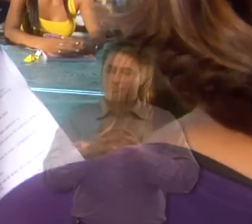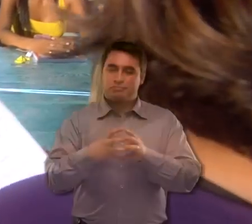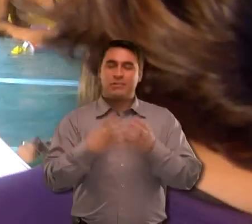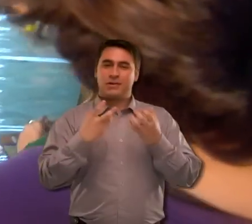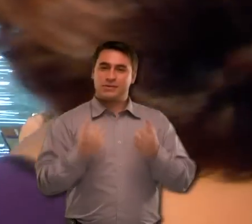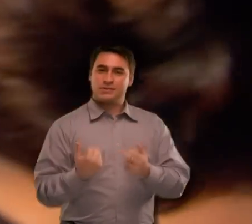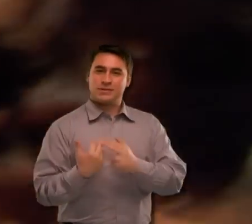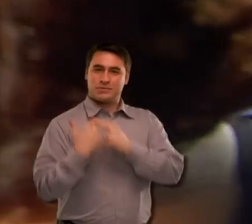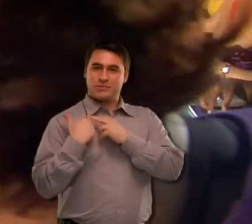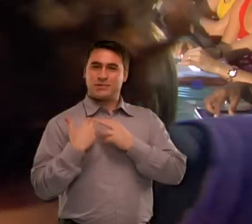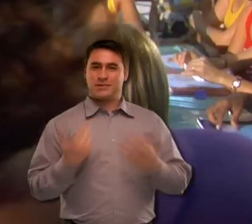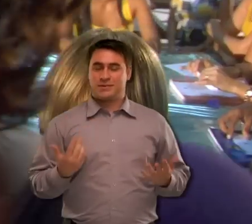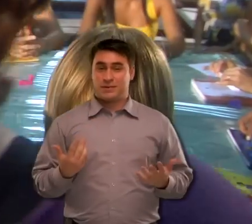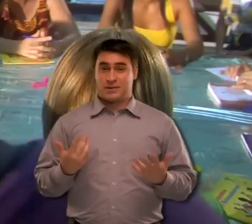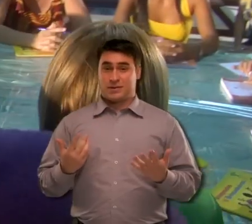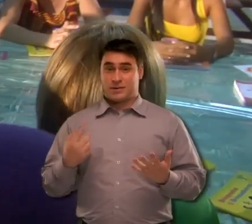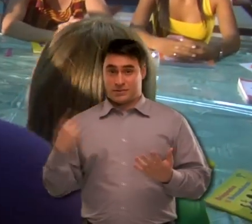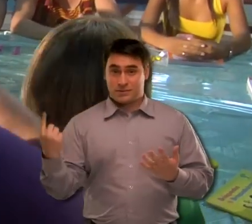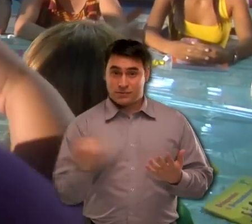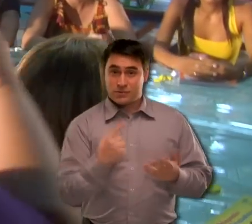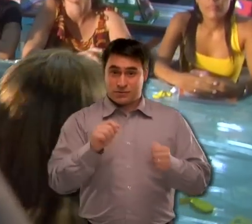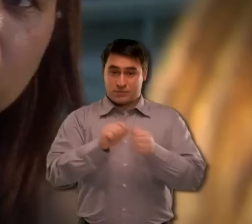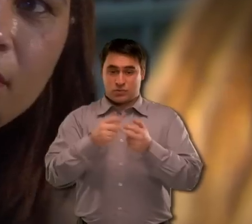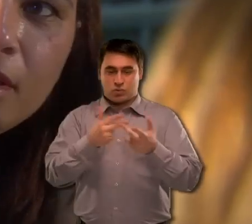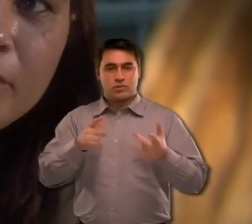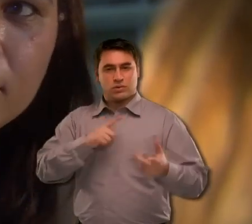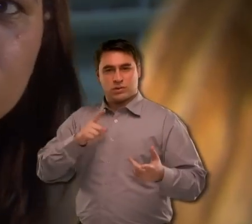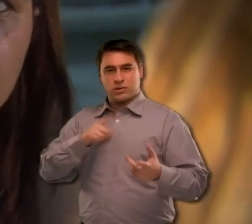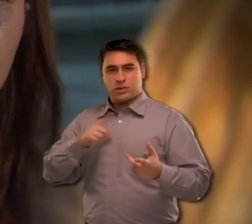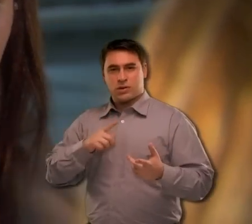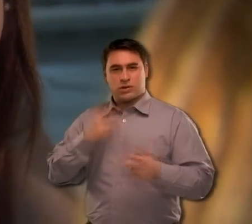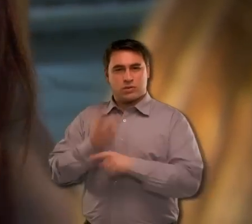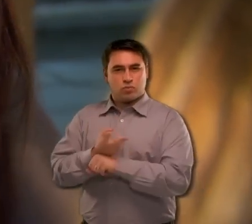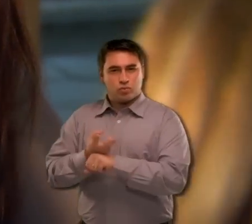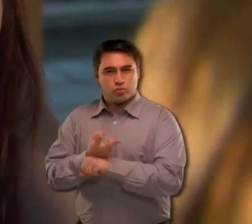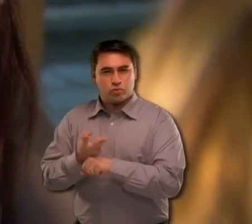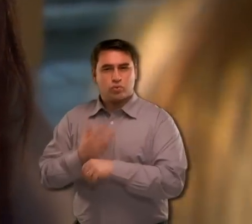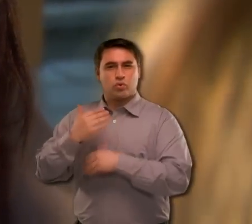We have to make do with what we have, we tried,